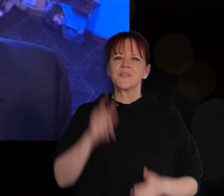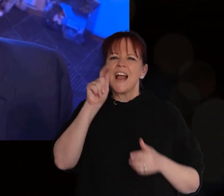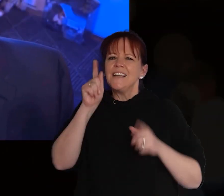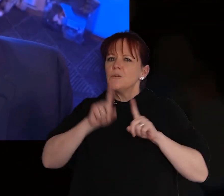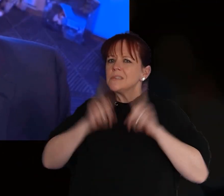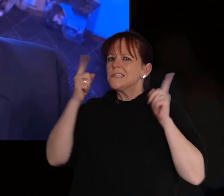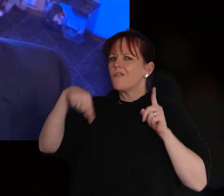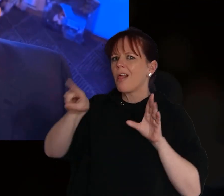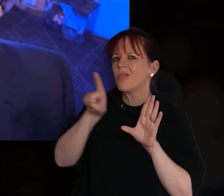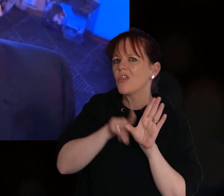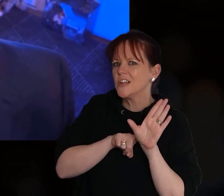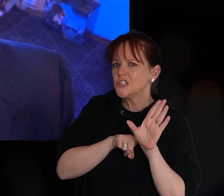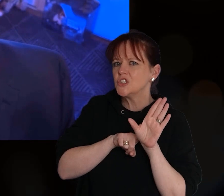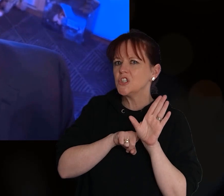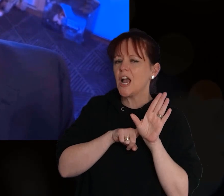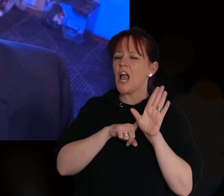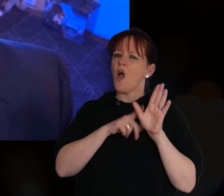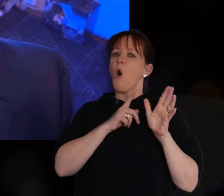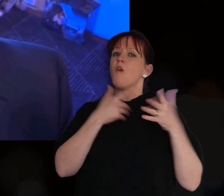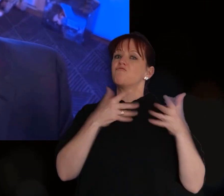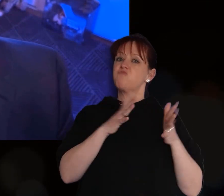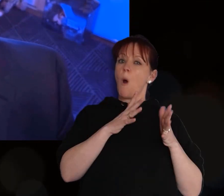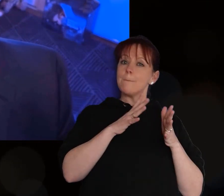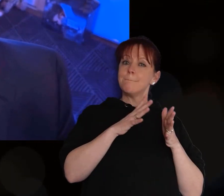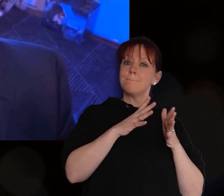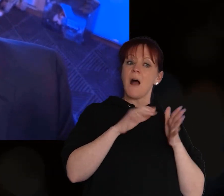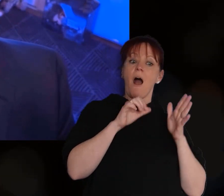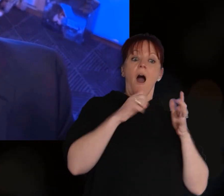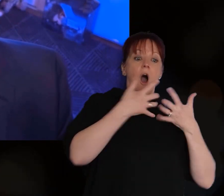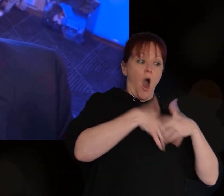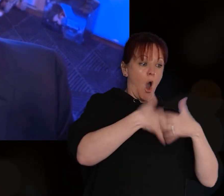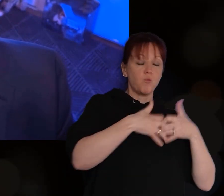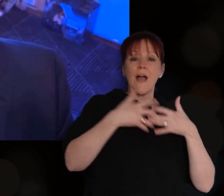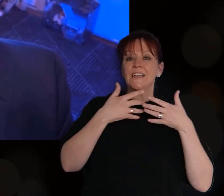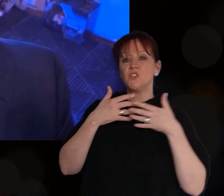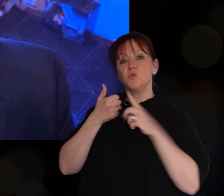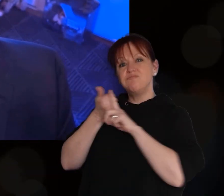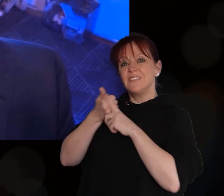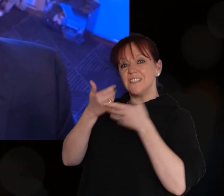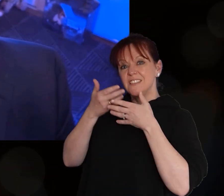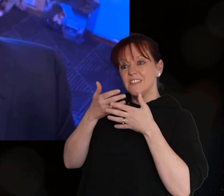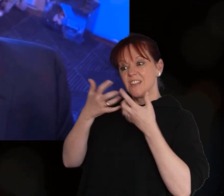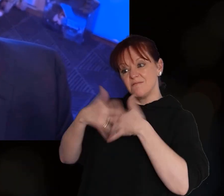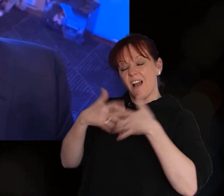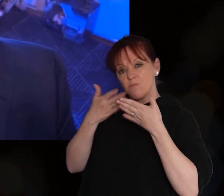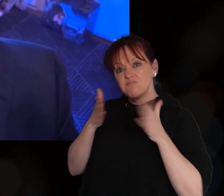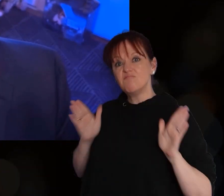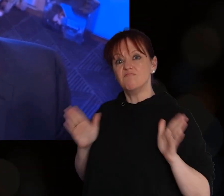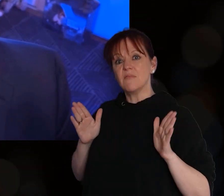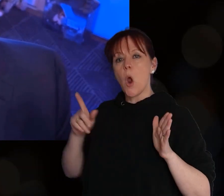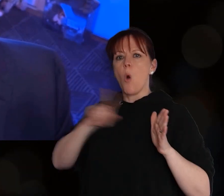This is a slight shift for this year, from Hardware to Assistive Tech in general in recognition of the solutions